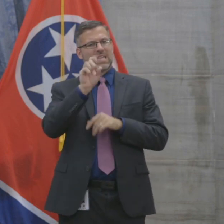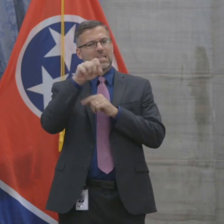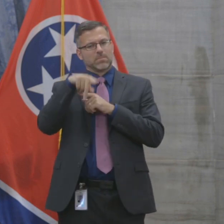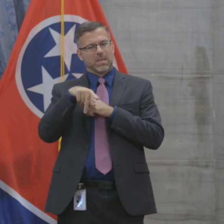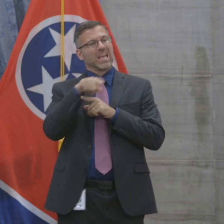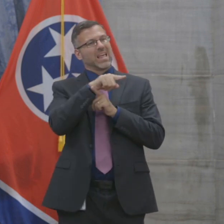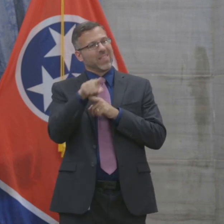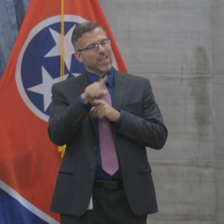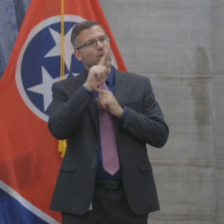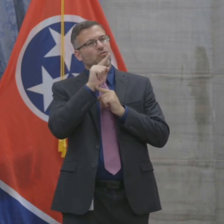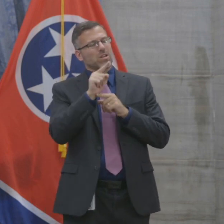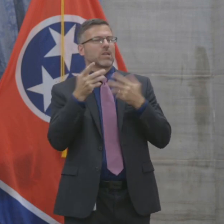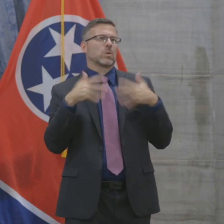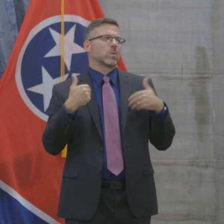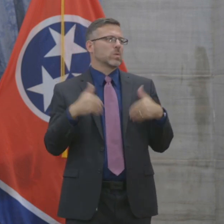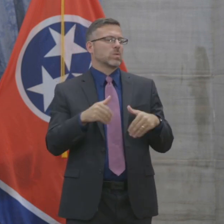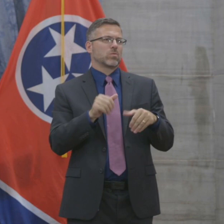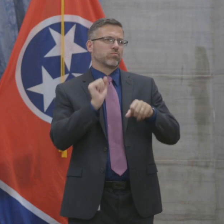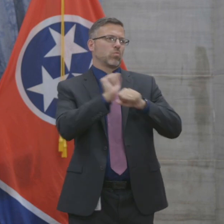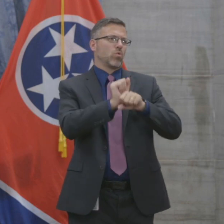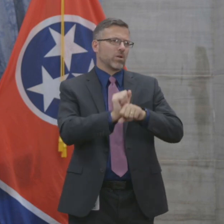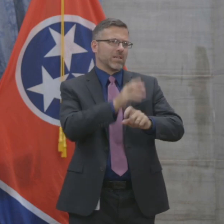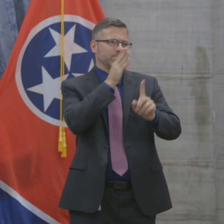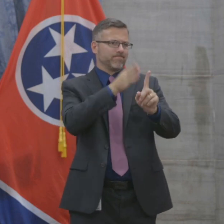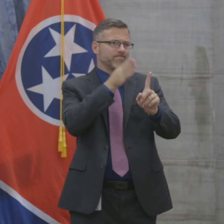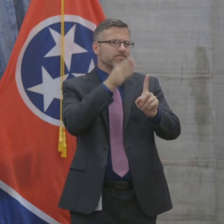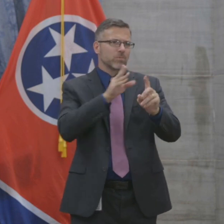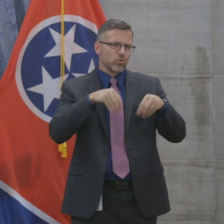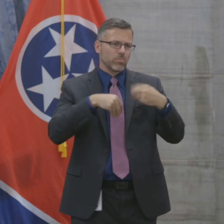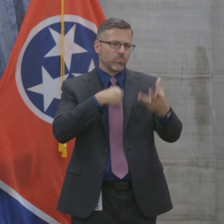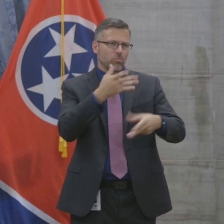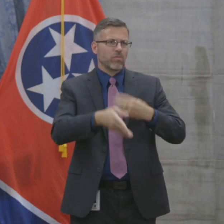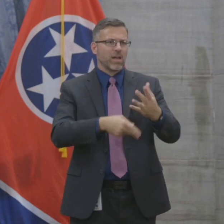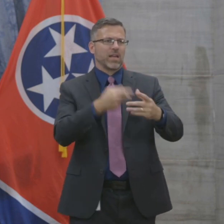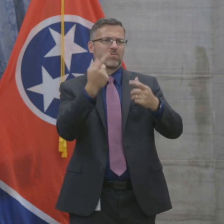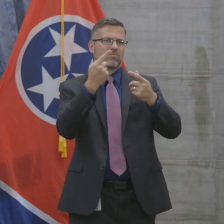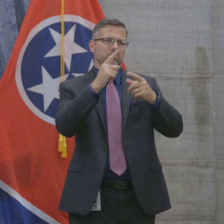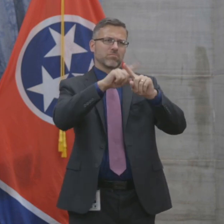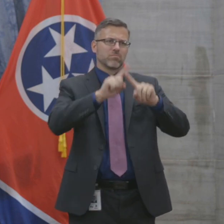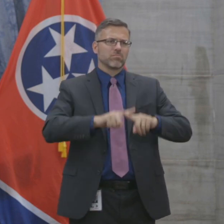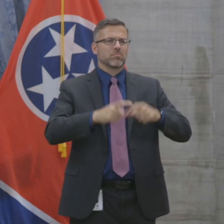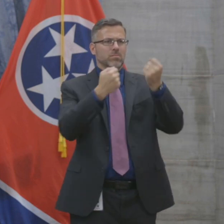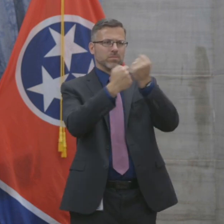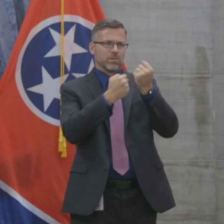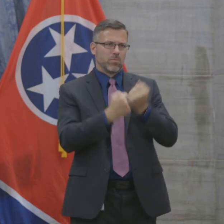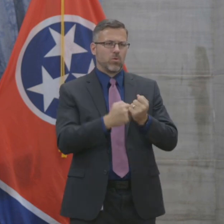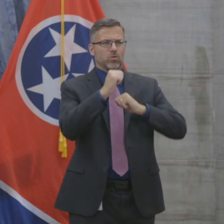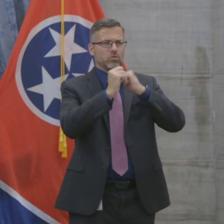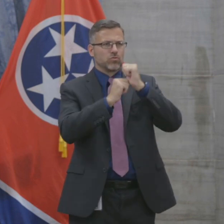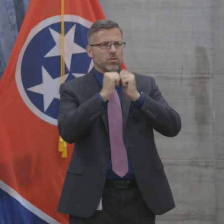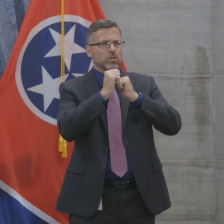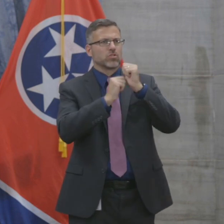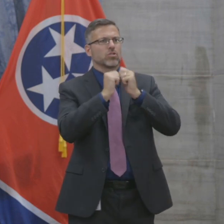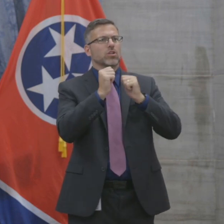certainly want to point out that the DID is partnering with